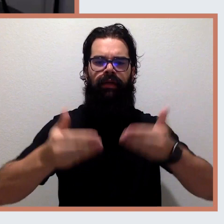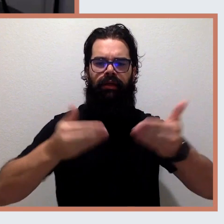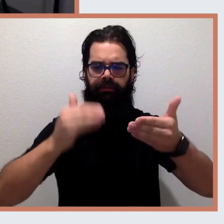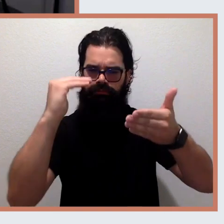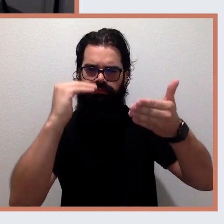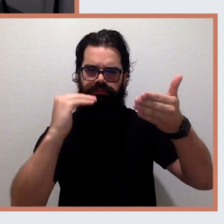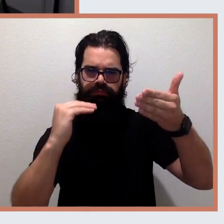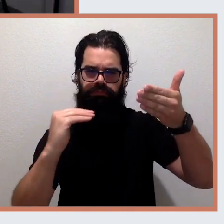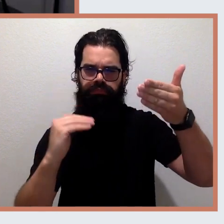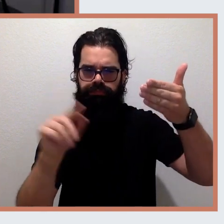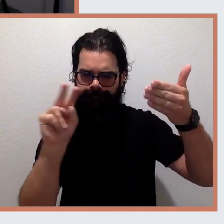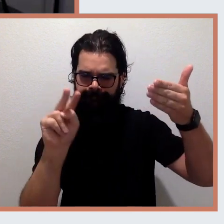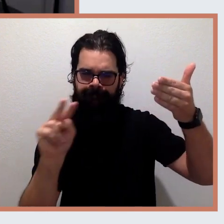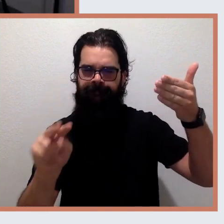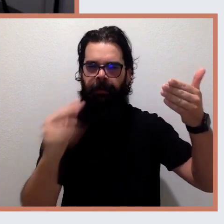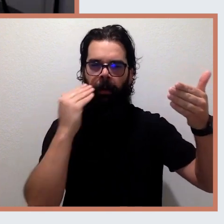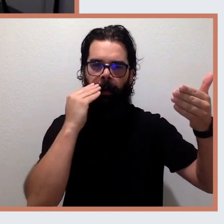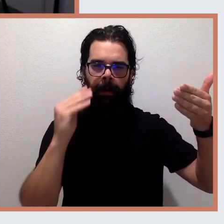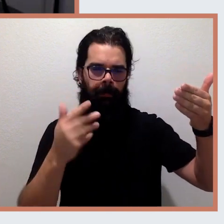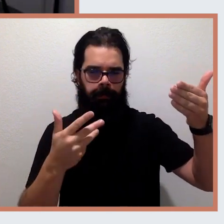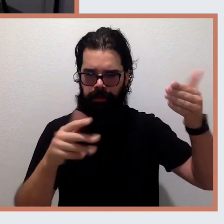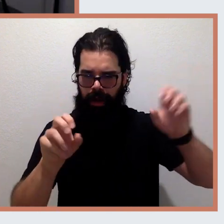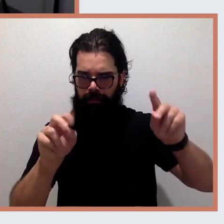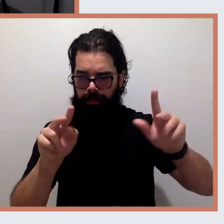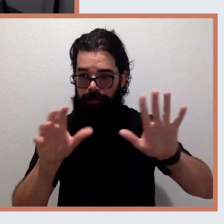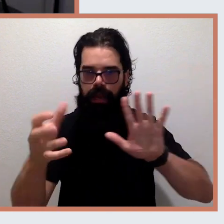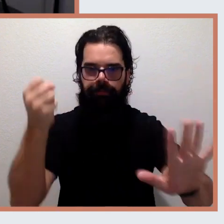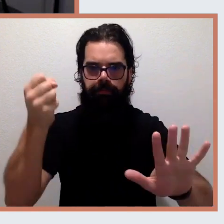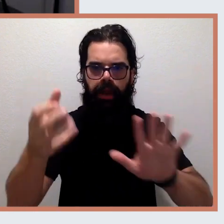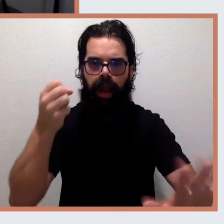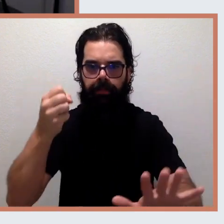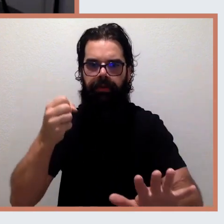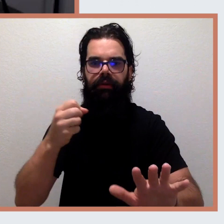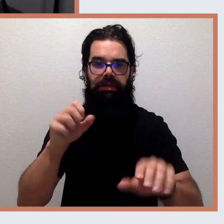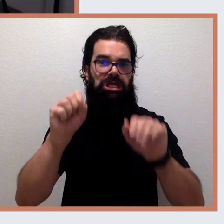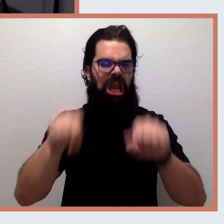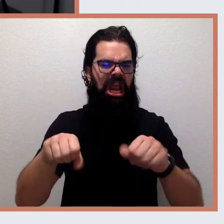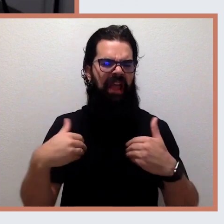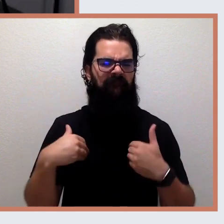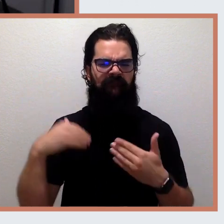You can learn a lot about what's happening, what's going on, and how the industry is shifting cause it's, you know,